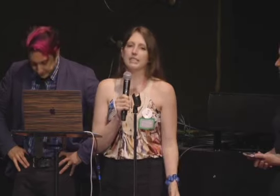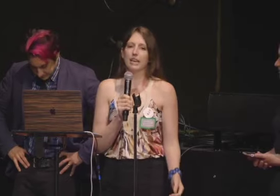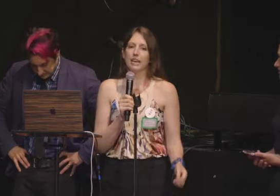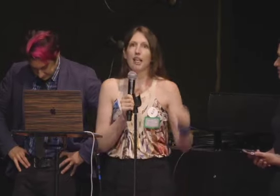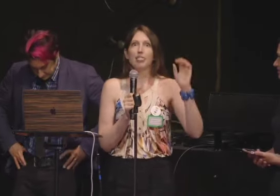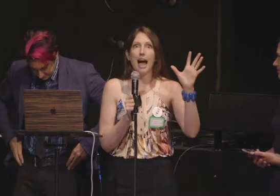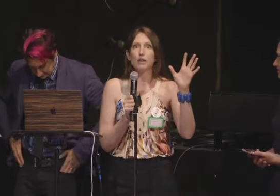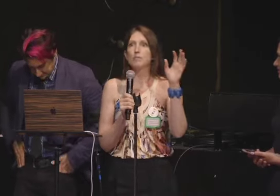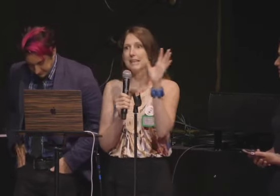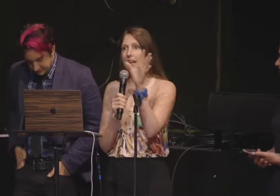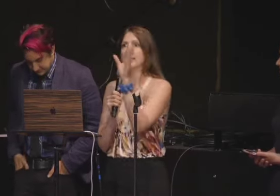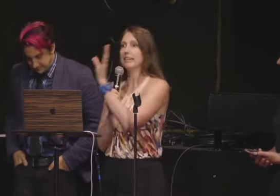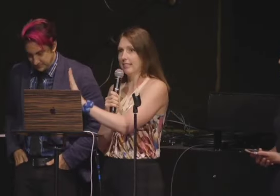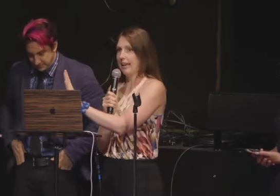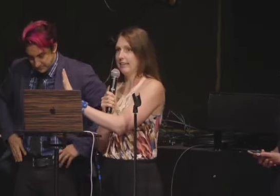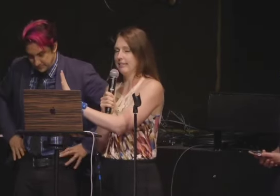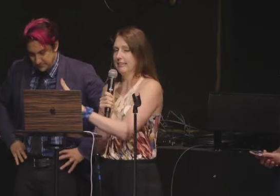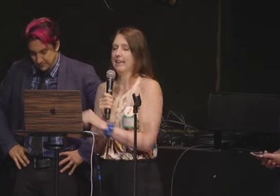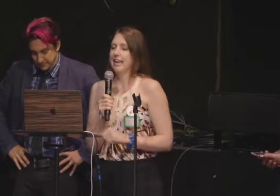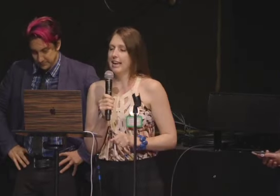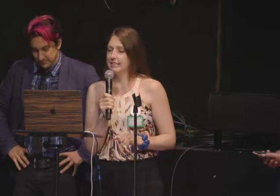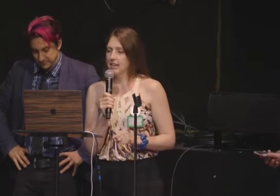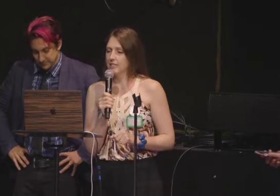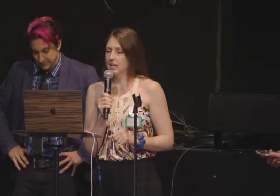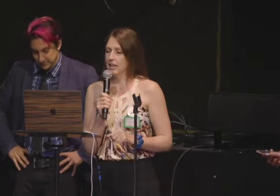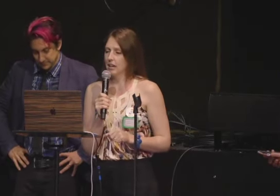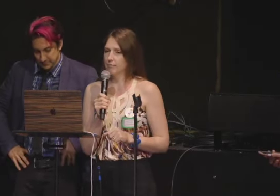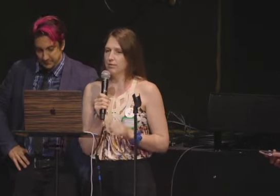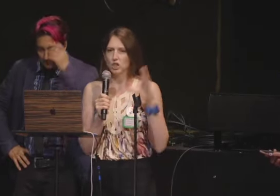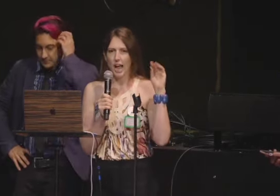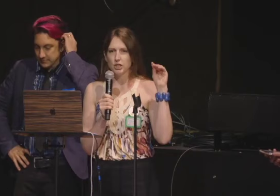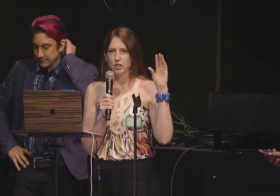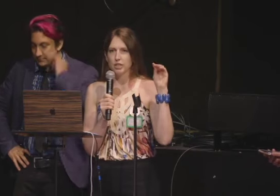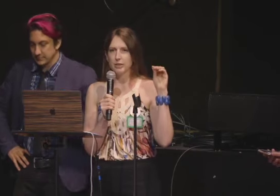you could say, "Loud metallic clang." And instead of saying, "Chatter,"